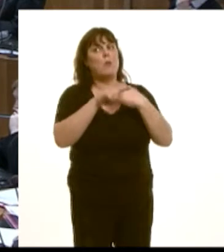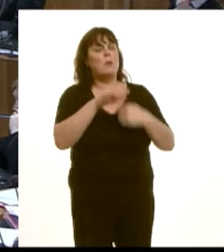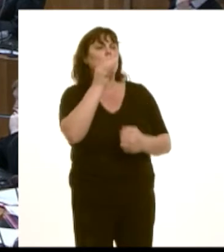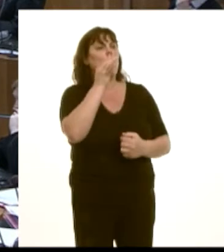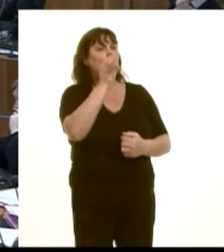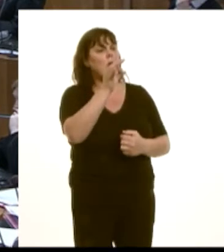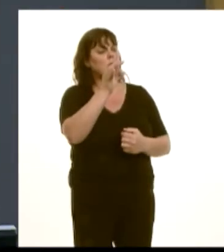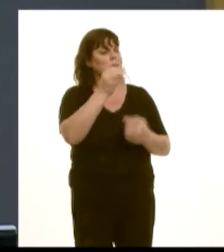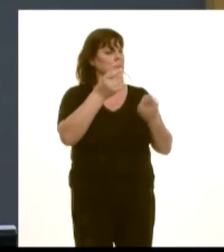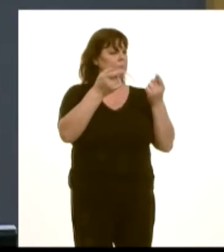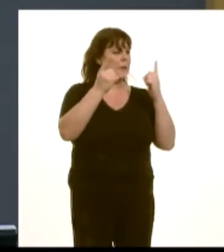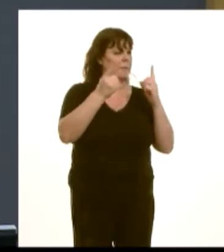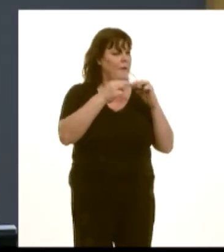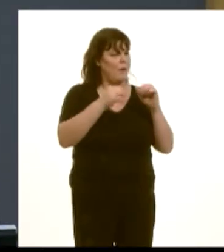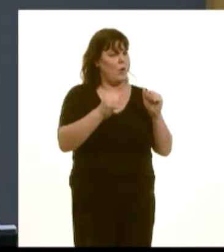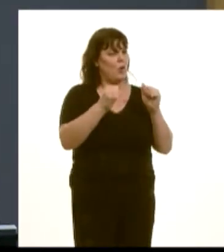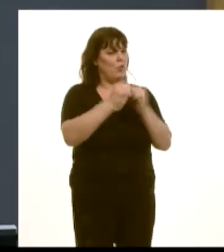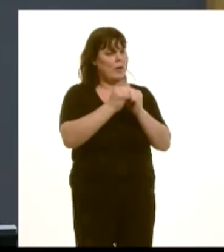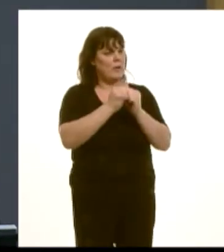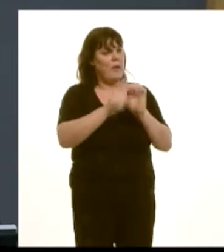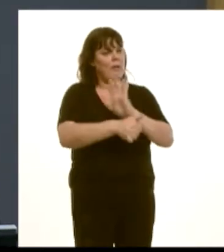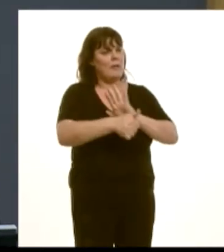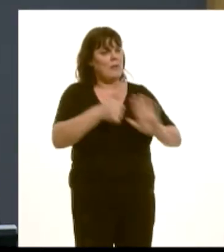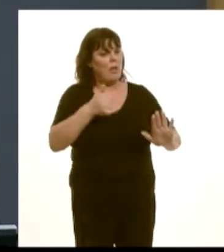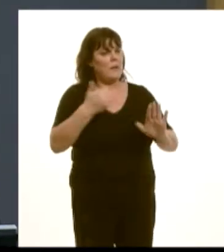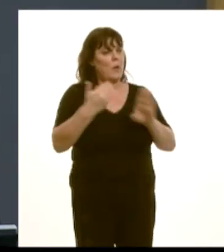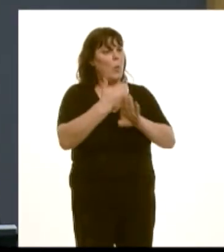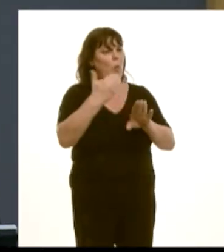that it is a tribute to the skills of the labour force in Cardiff North and in south